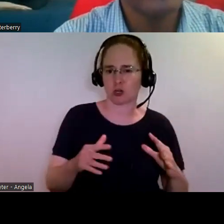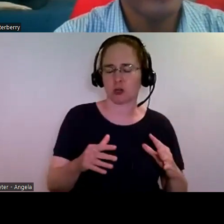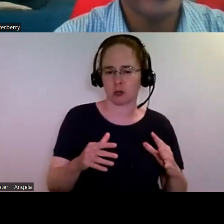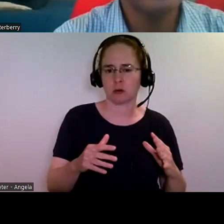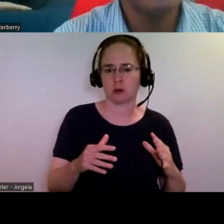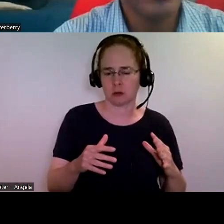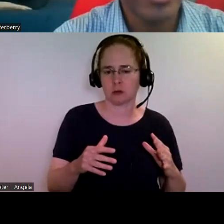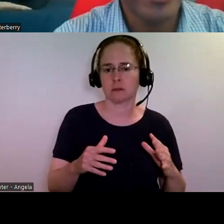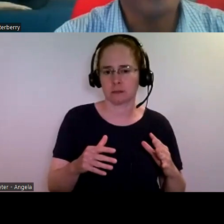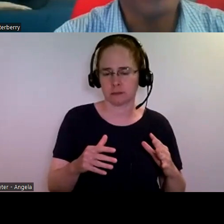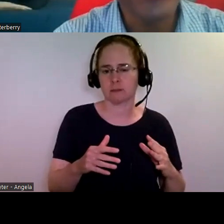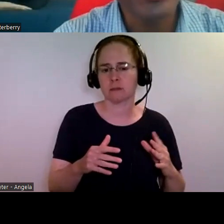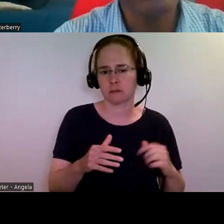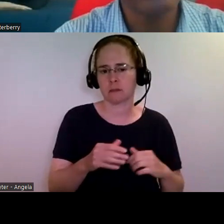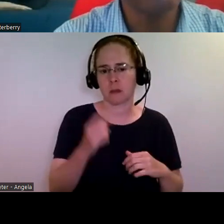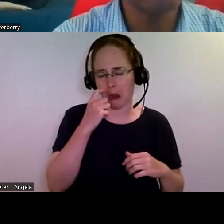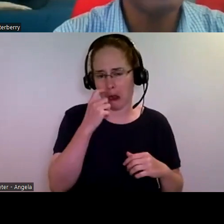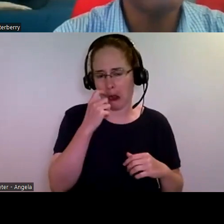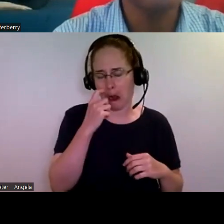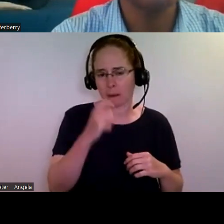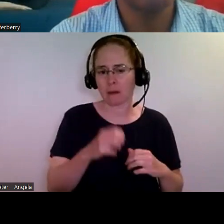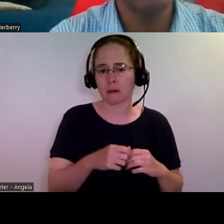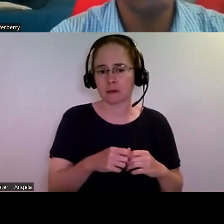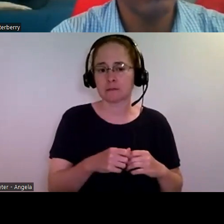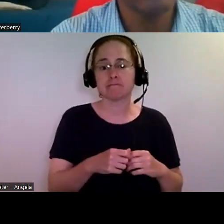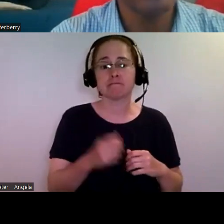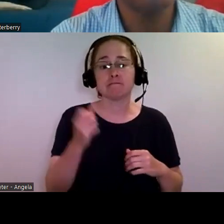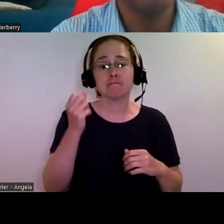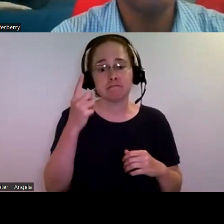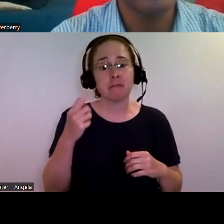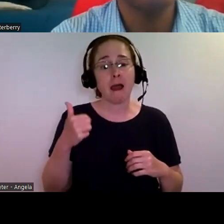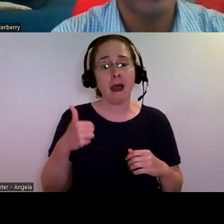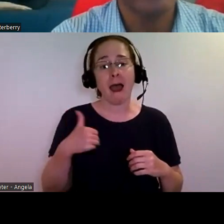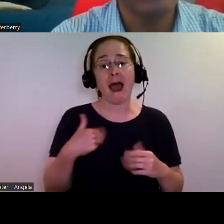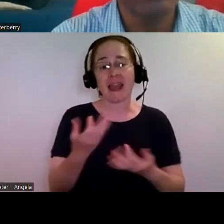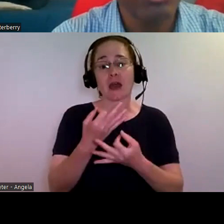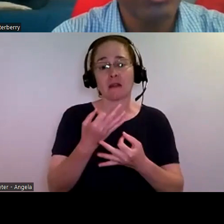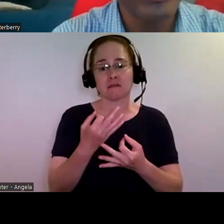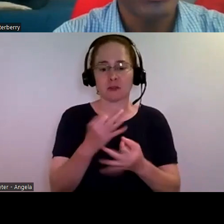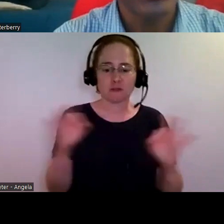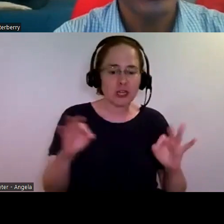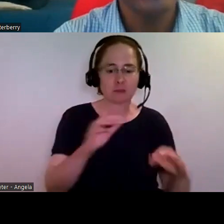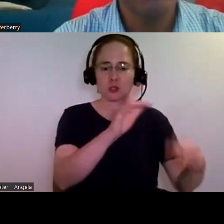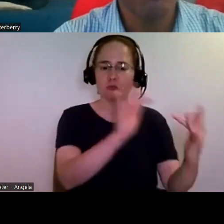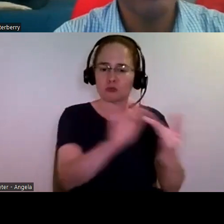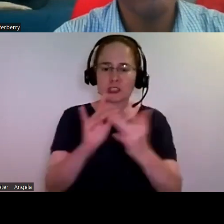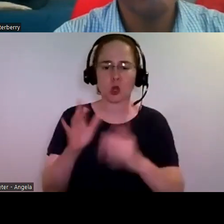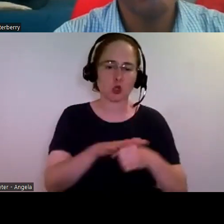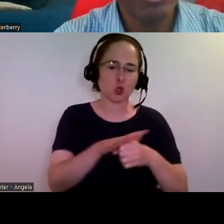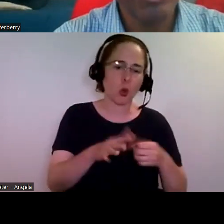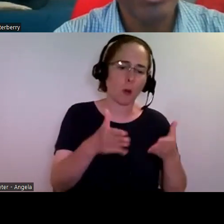is that I have the freedom to reach out to local, public, and private schools in the RG, in the Rio